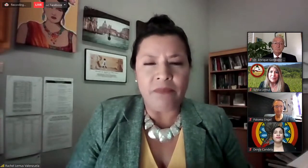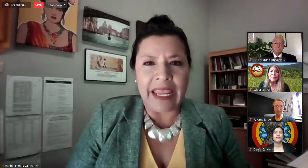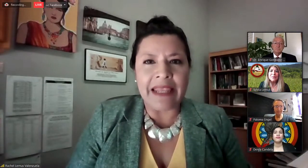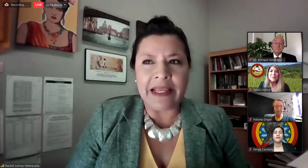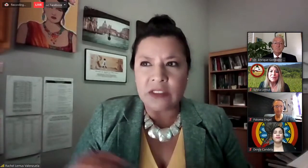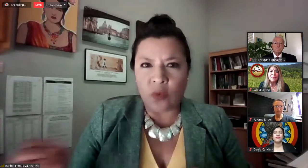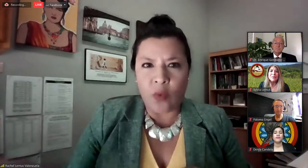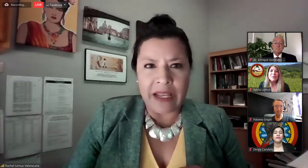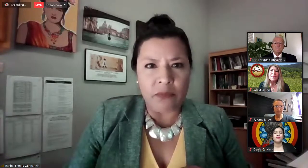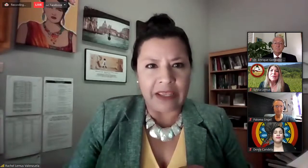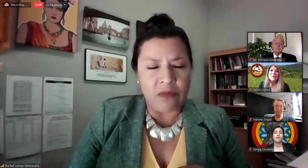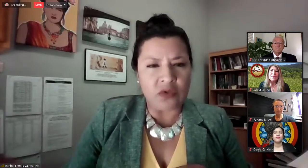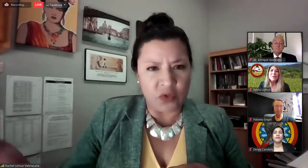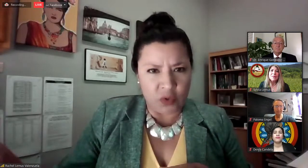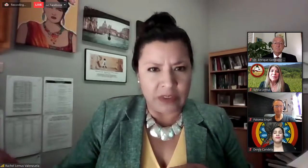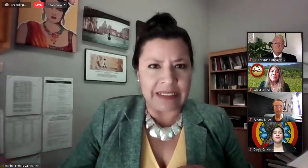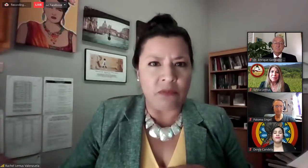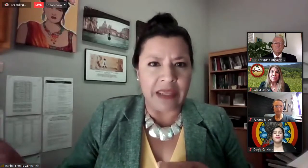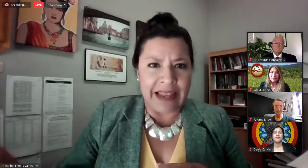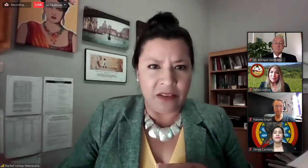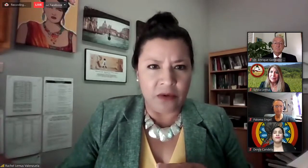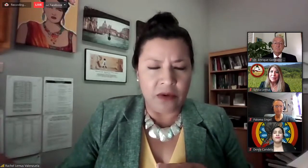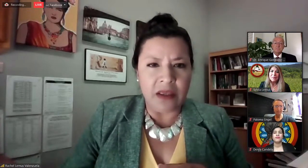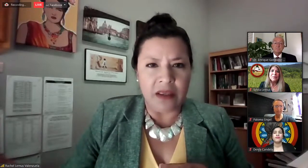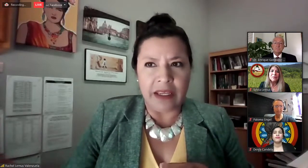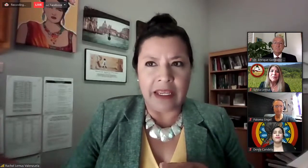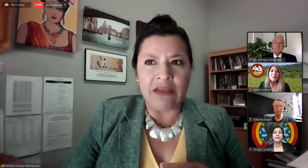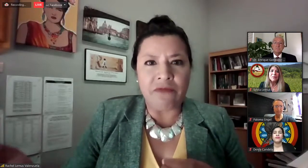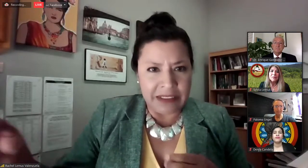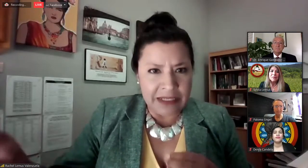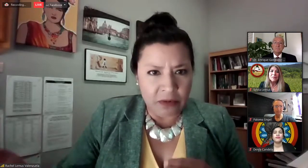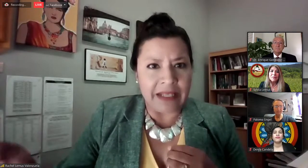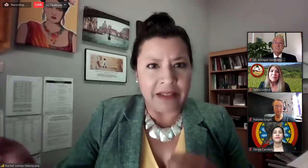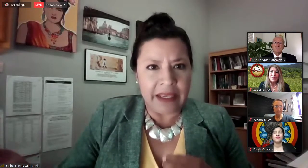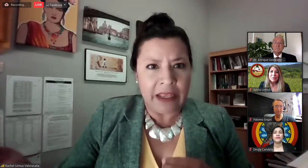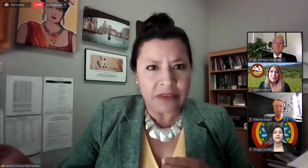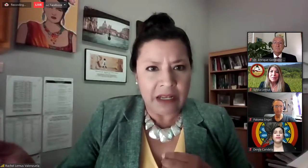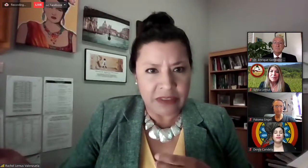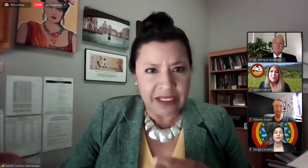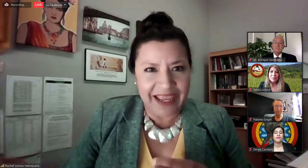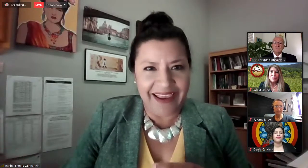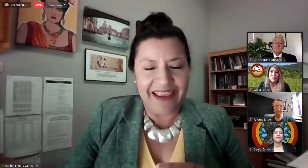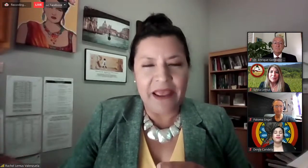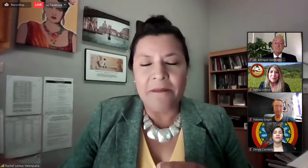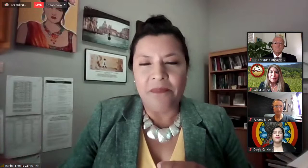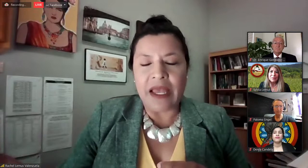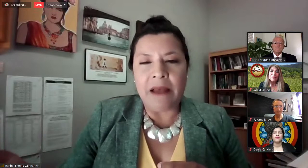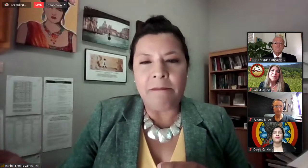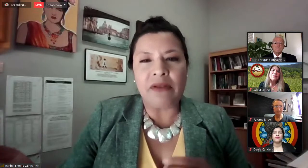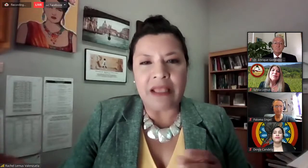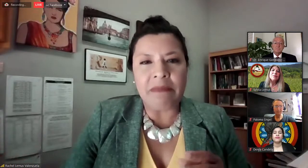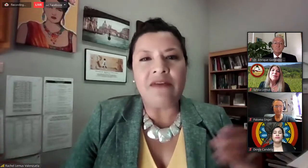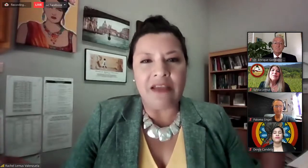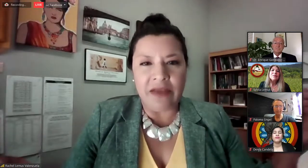you do, that you don't understand that it's also important not just the school, but also at home, your modeling and you're put in the example